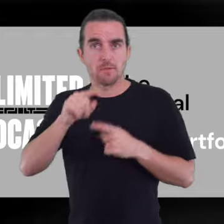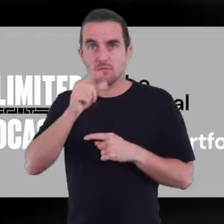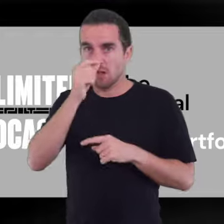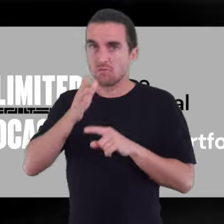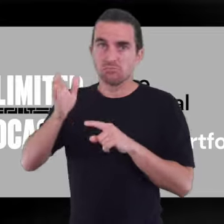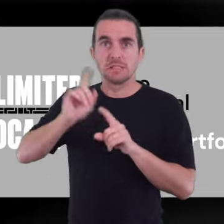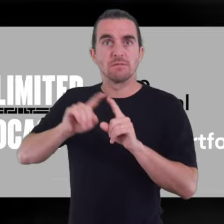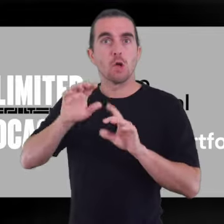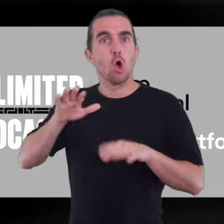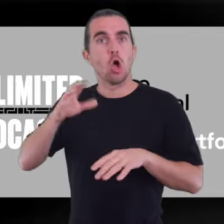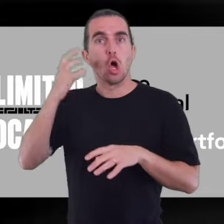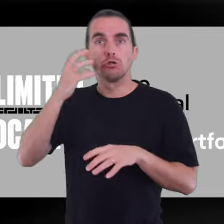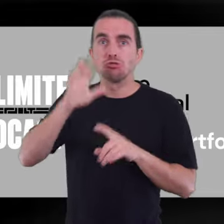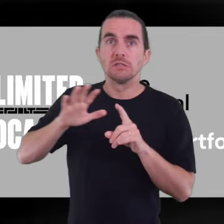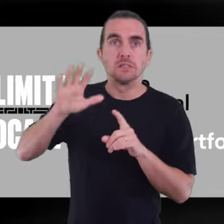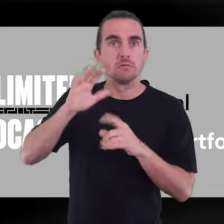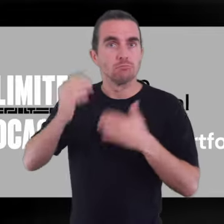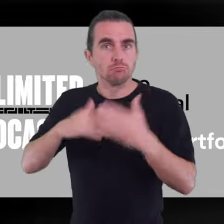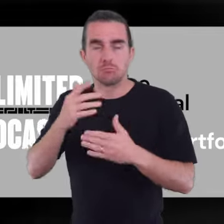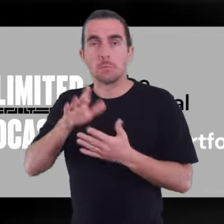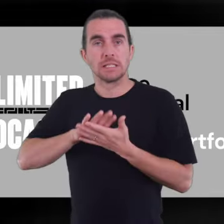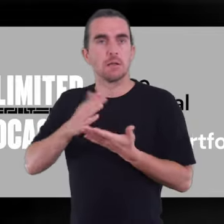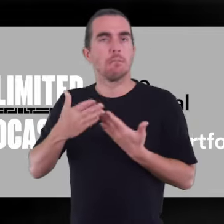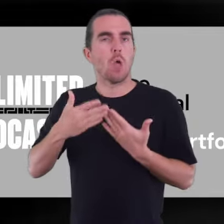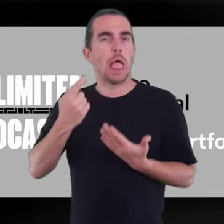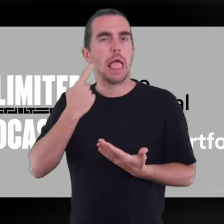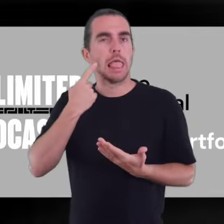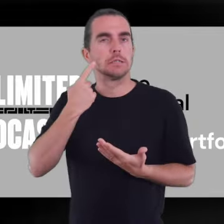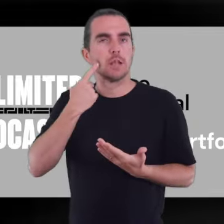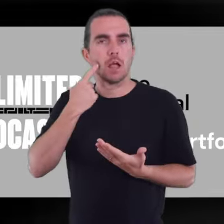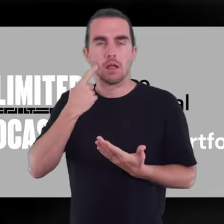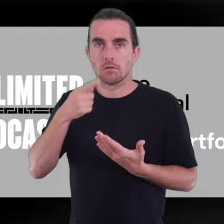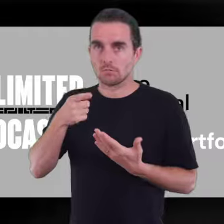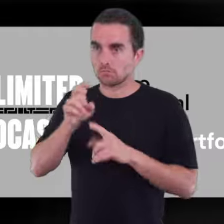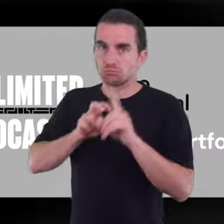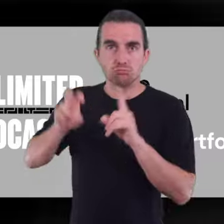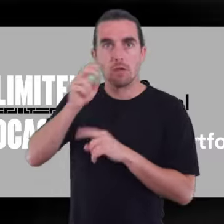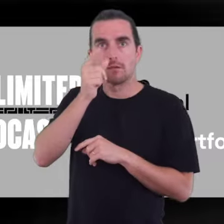so hopefully, it means that it's easier to kind of have the work tour.